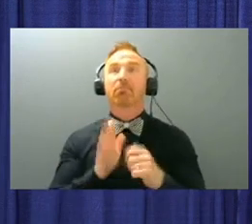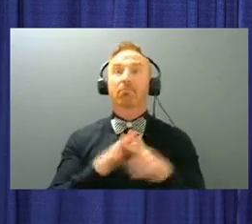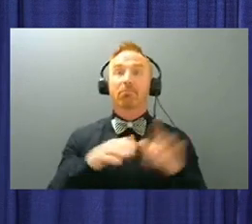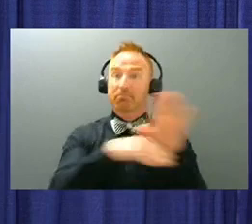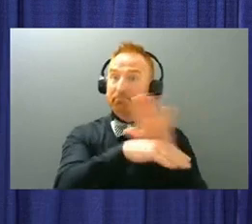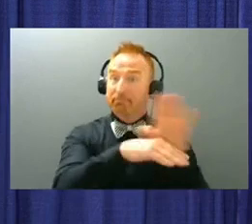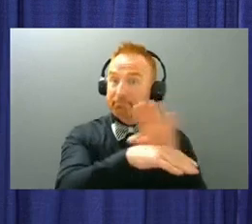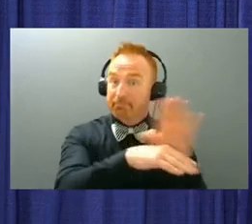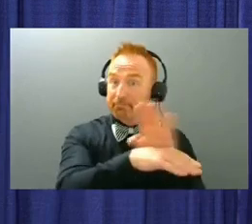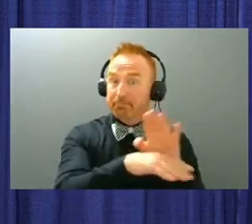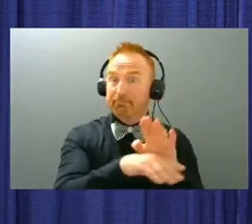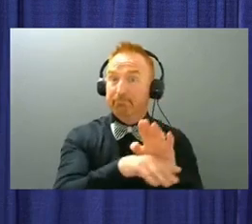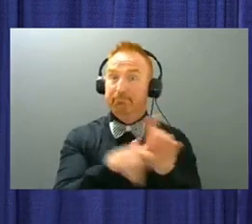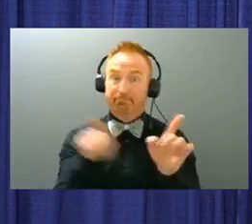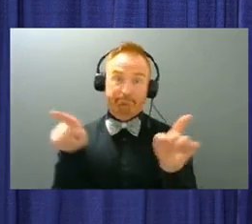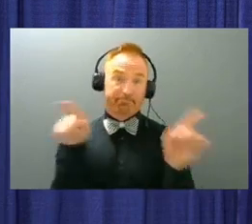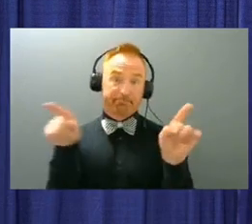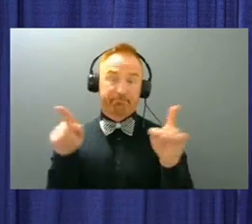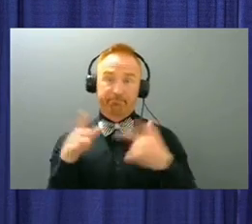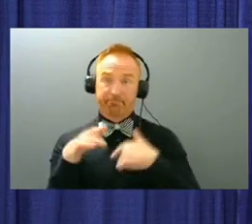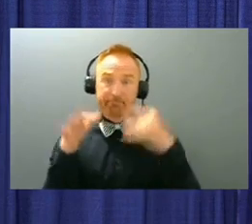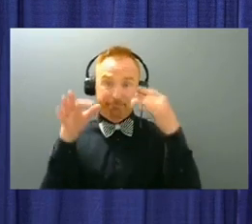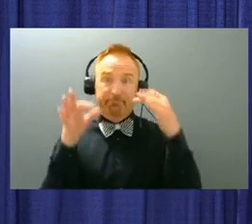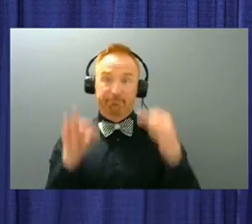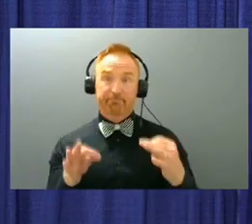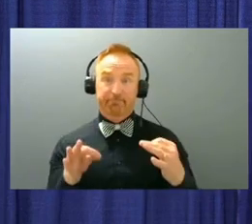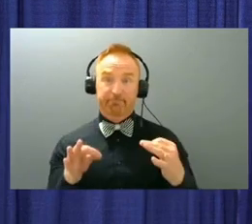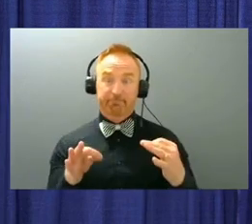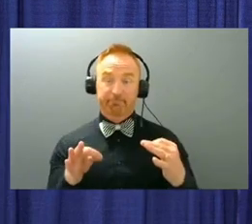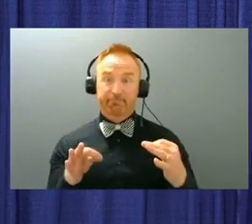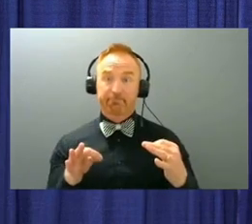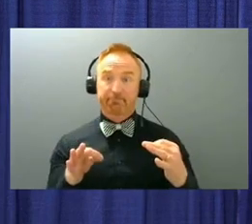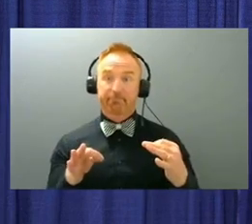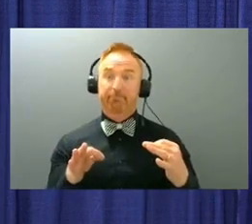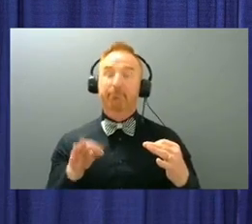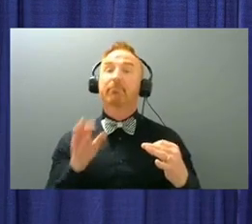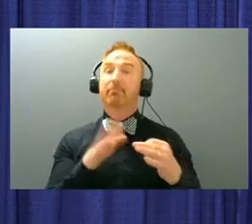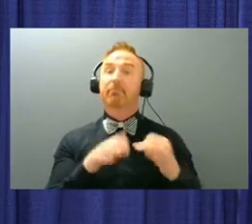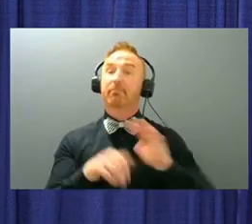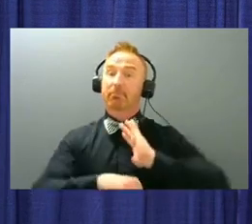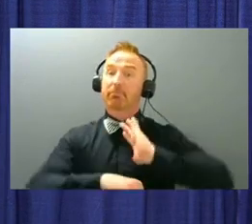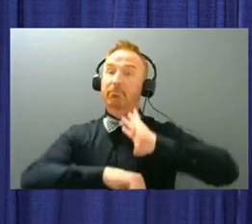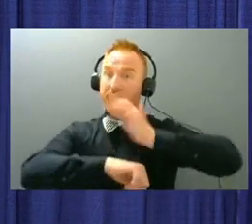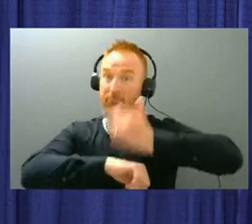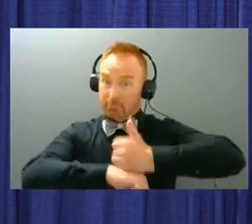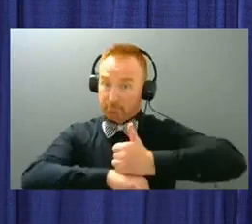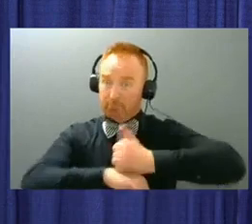of condom -- commerce that decide, with due caution, to